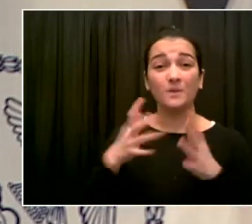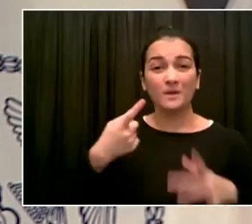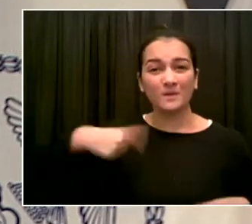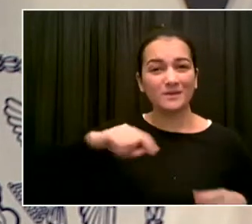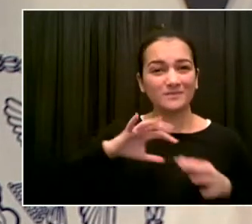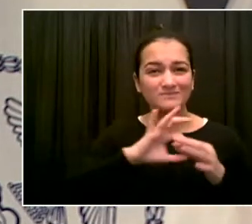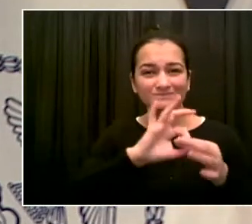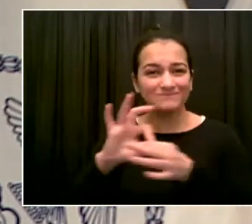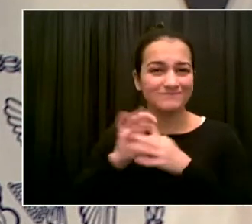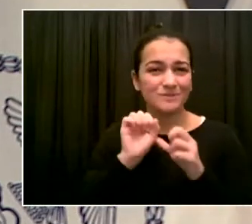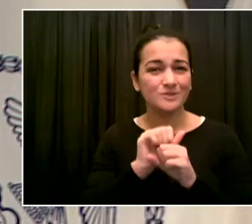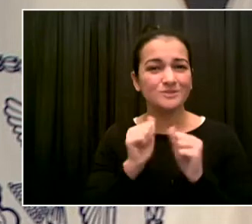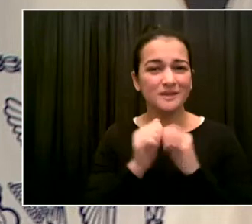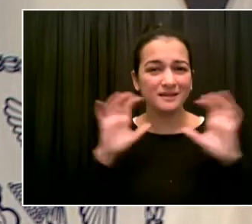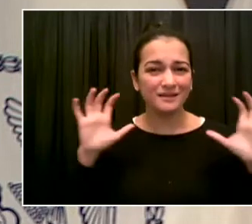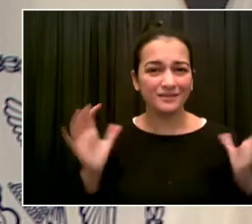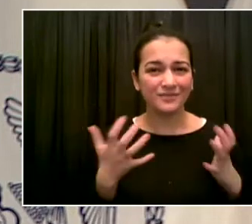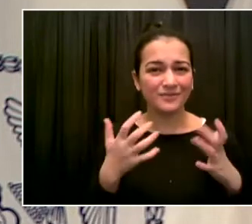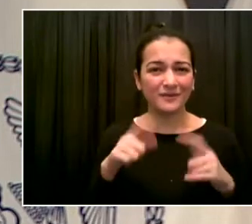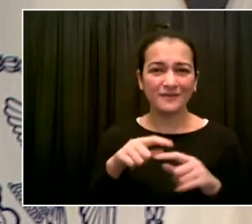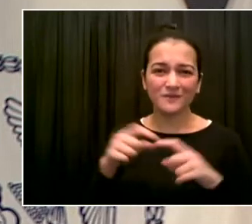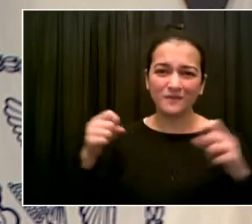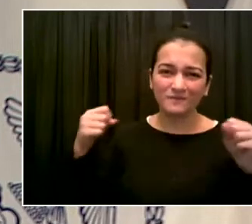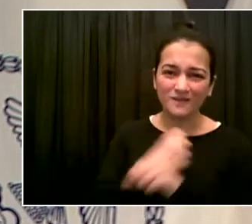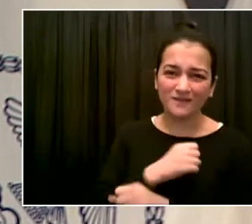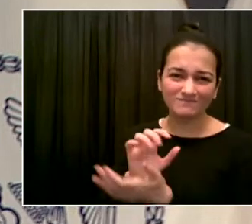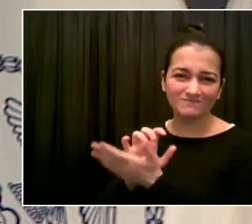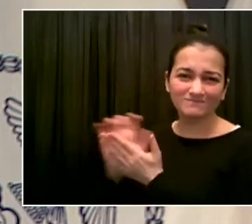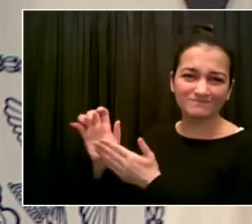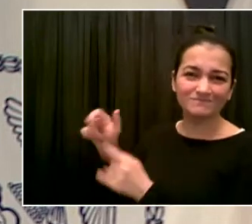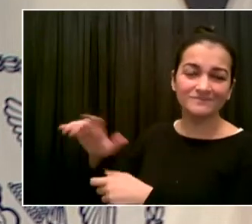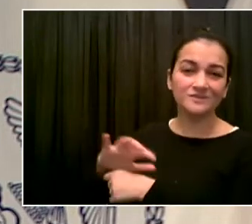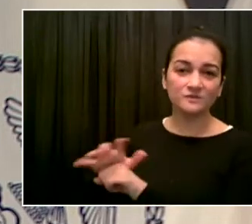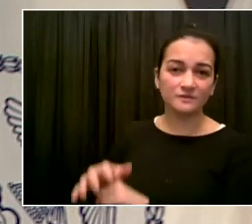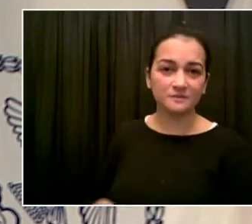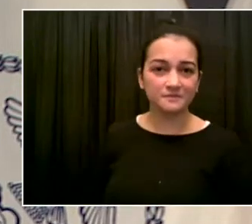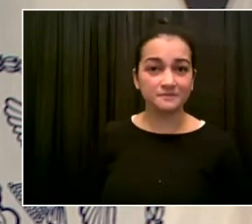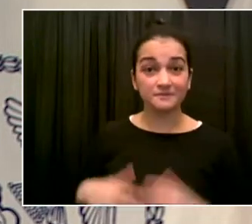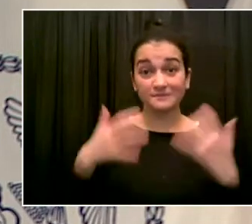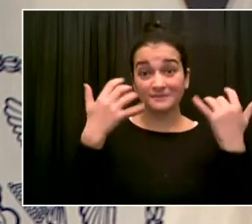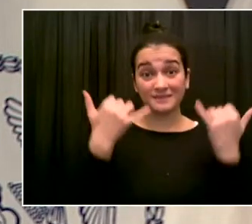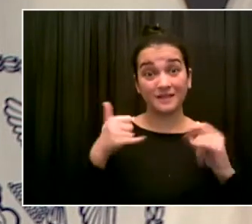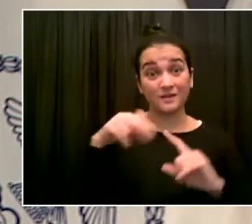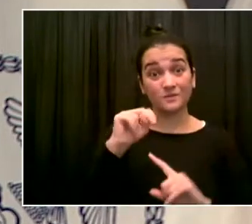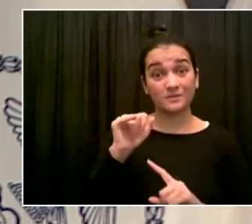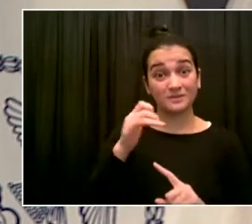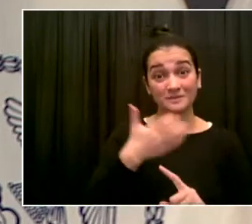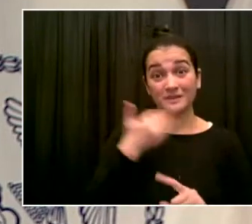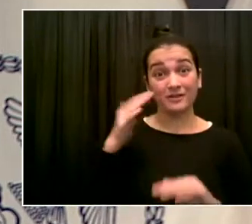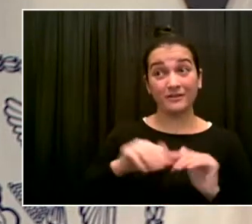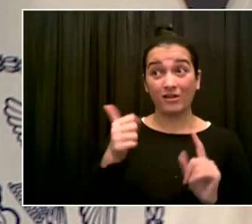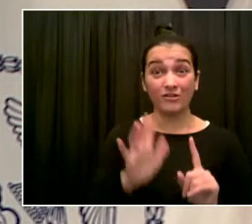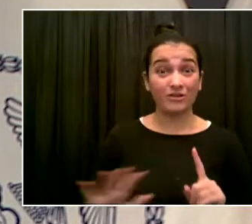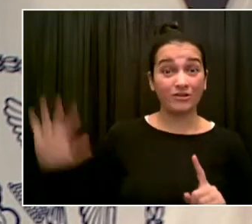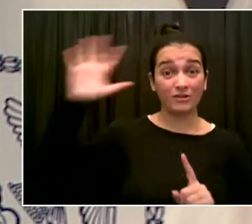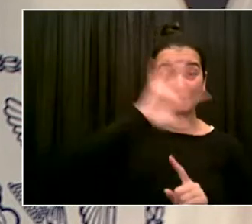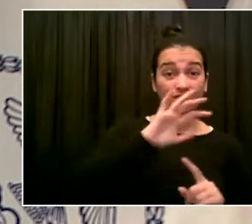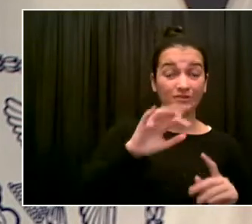TOGETHER TO FIGHT BACK IN THIS TEXRAORDINARY CHALLENGE AND NOW WE ARE ONE OF THE SAFEST